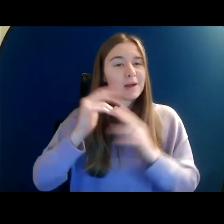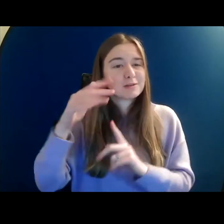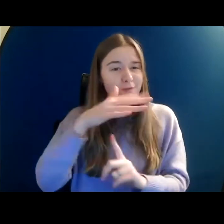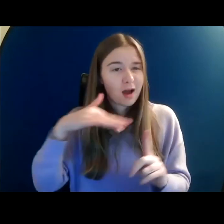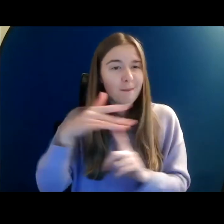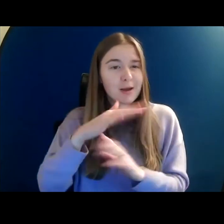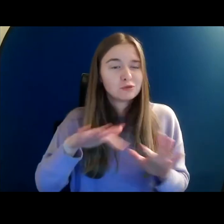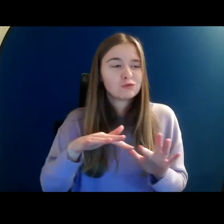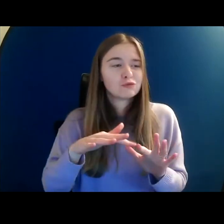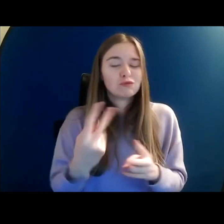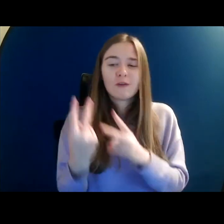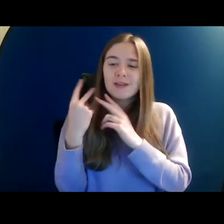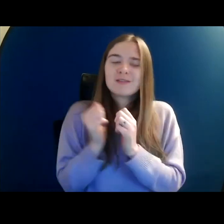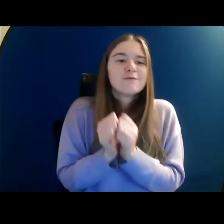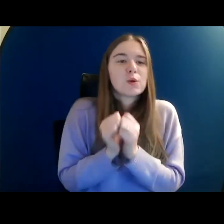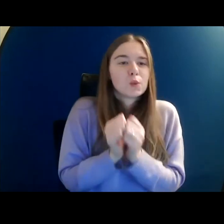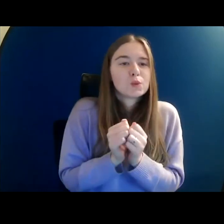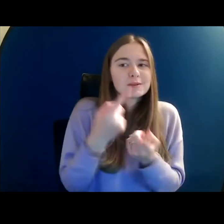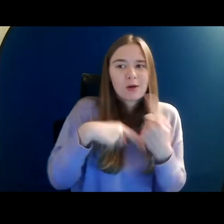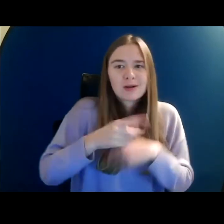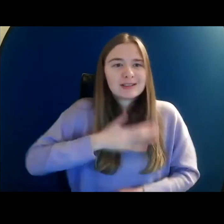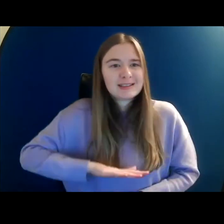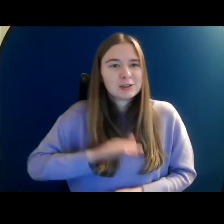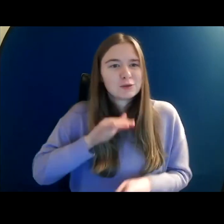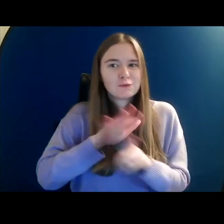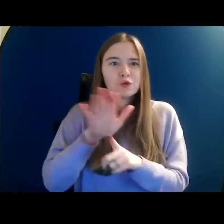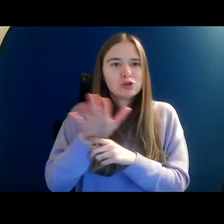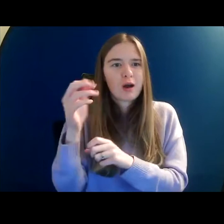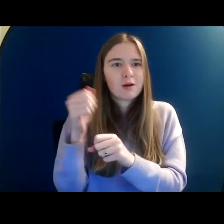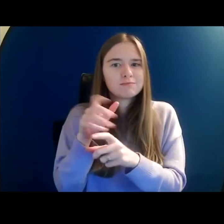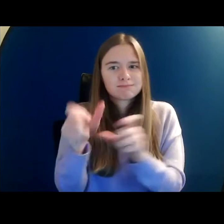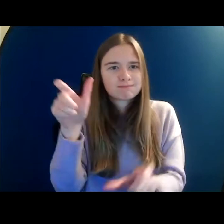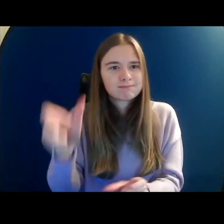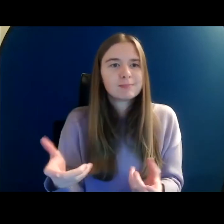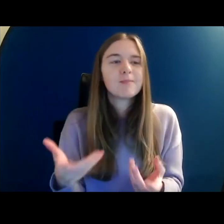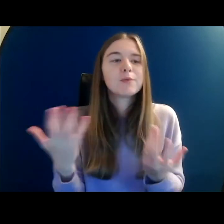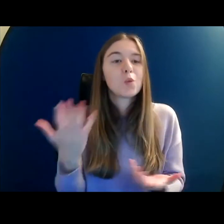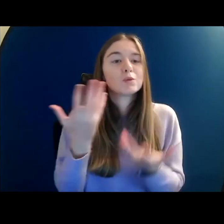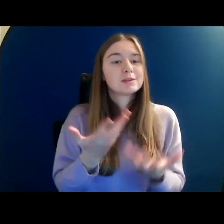reflect the values and critically the needs of future generations. So tonight's discussion is gonna be chaired